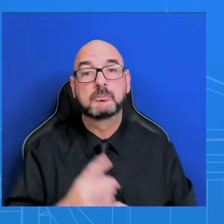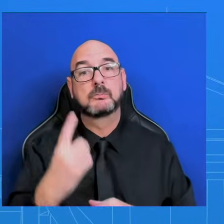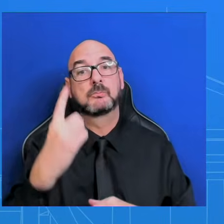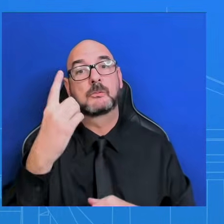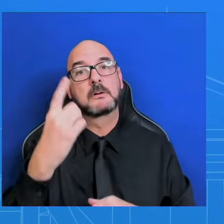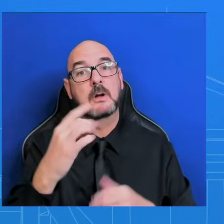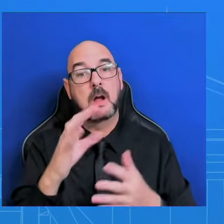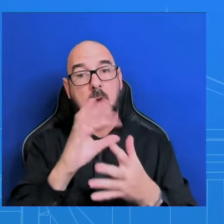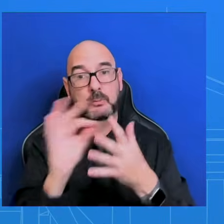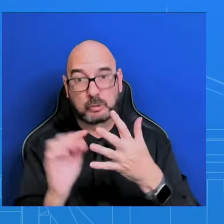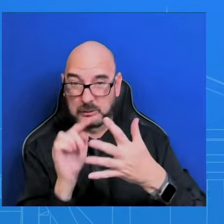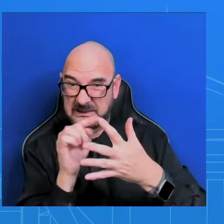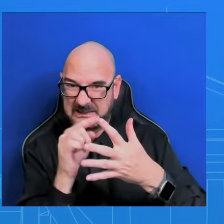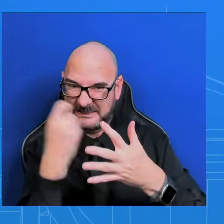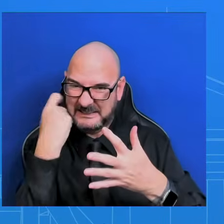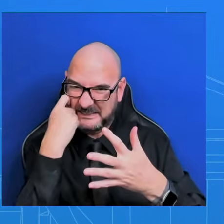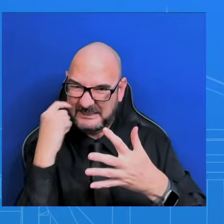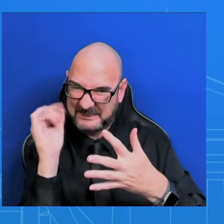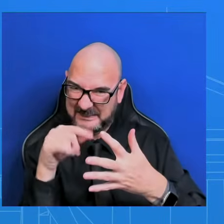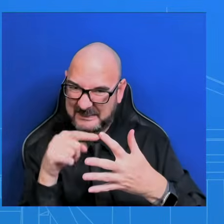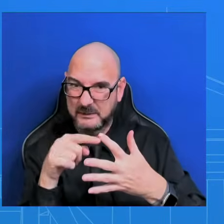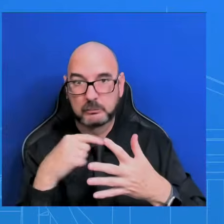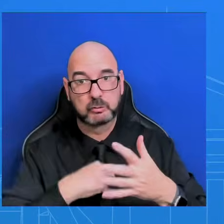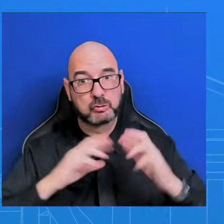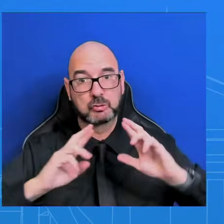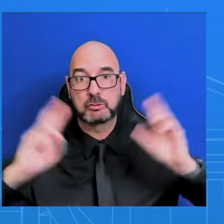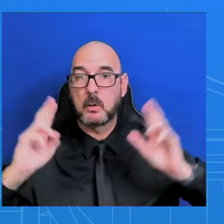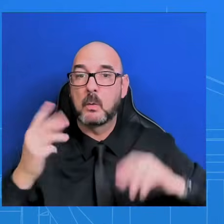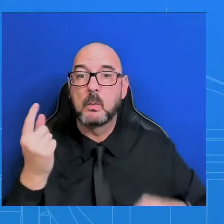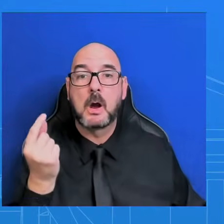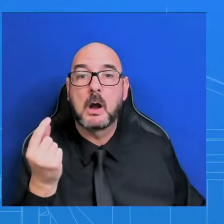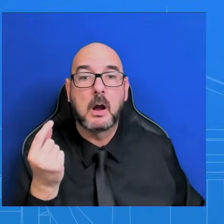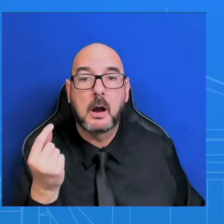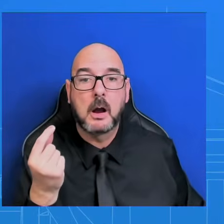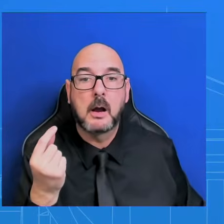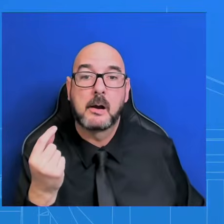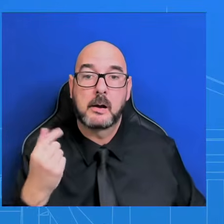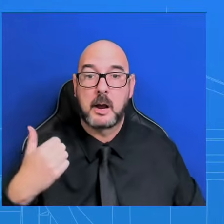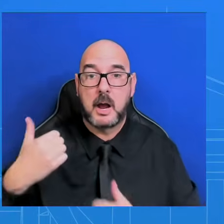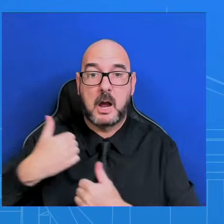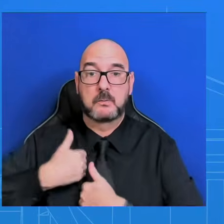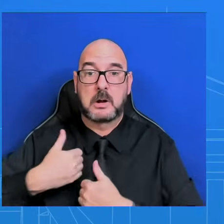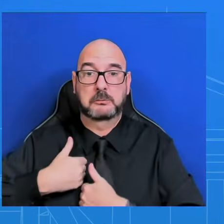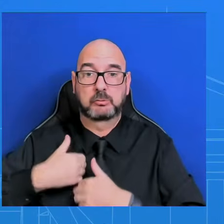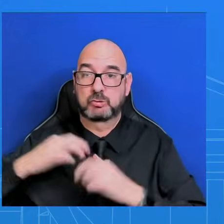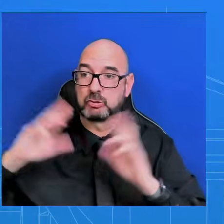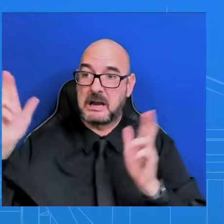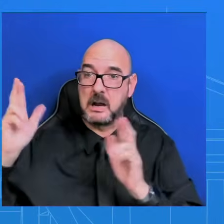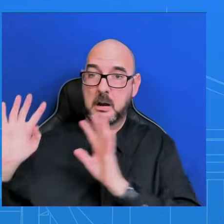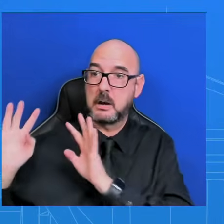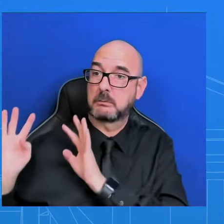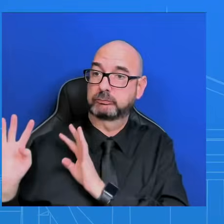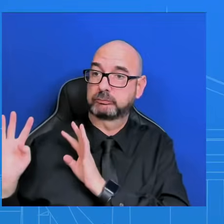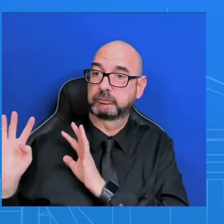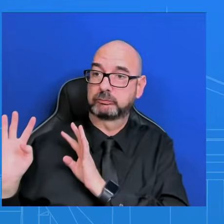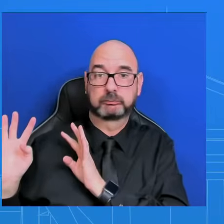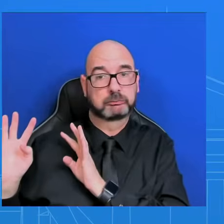and will continue to take are in the military realm, if needed. Ms. Jean-Pierre: Go ahead, Andrea. The Press: John, just on the North Korean